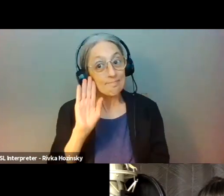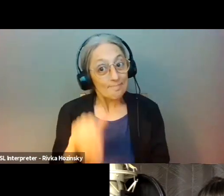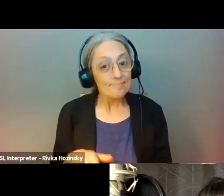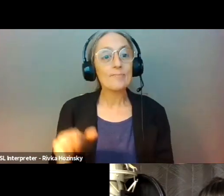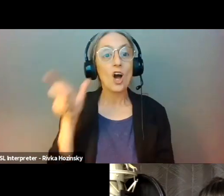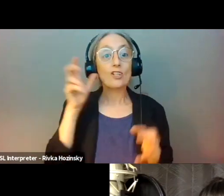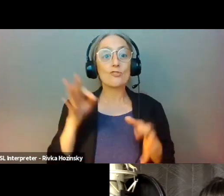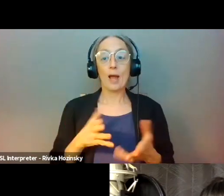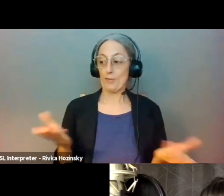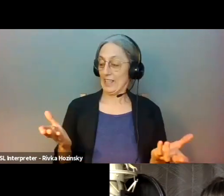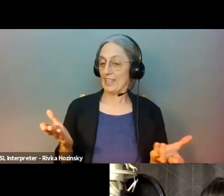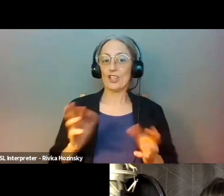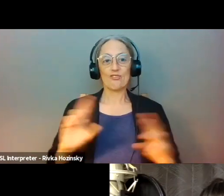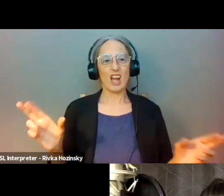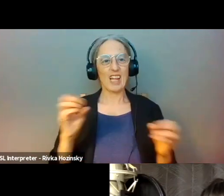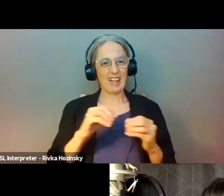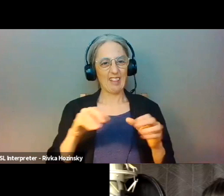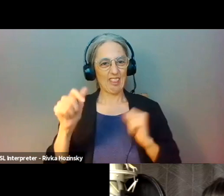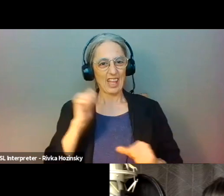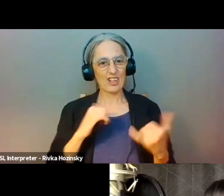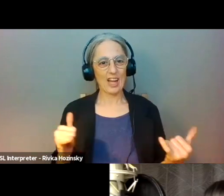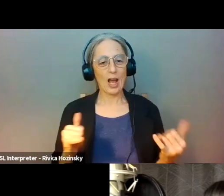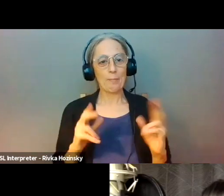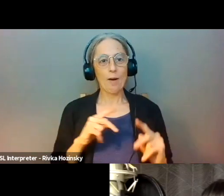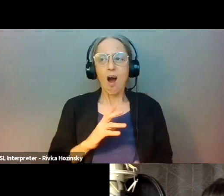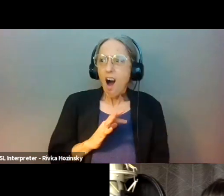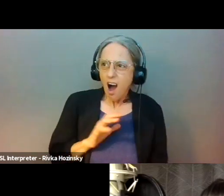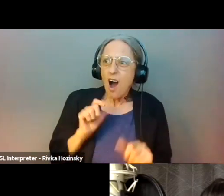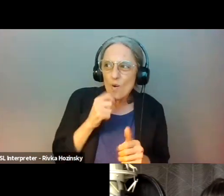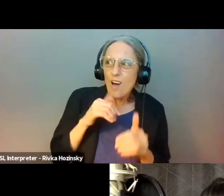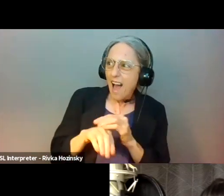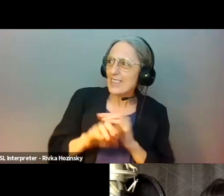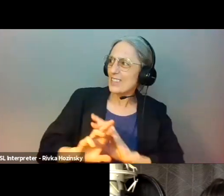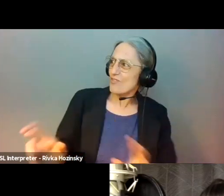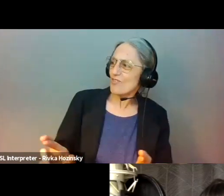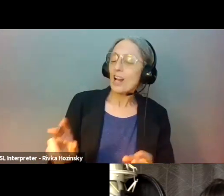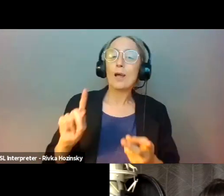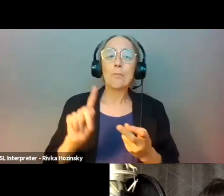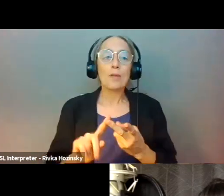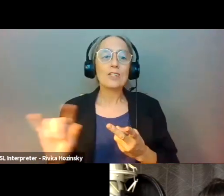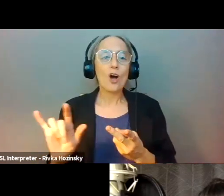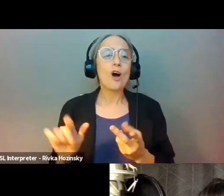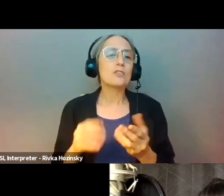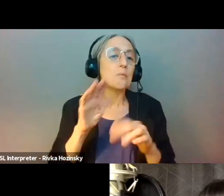and it gives people the great feelings about Yes, you’re offering access, but also just knowing you might hear some murmuring in the back.